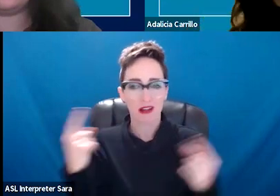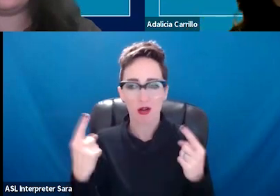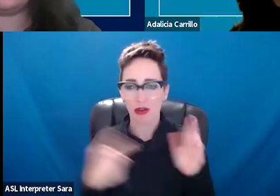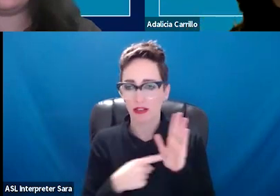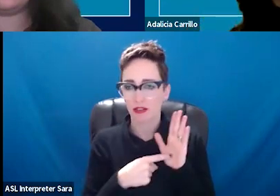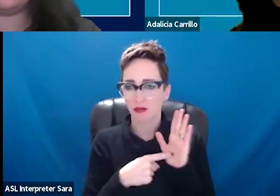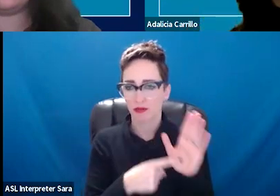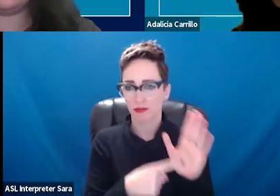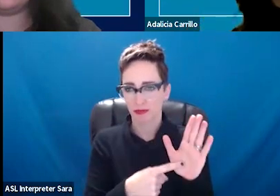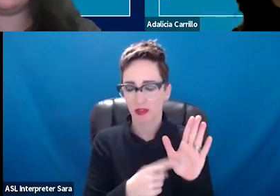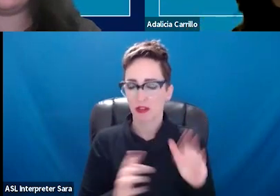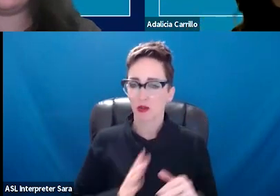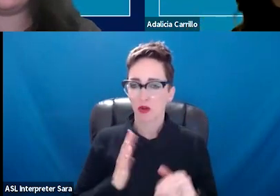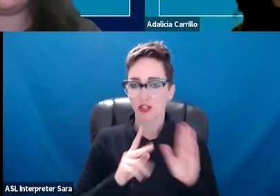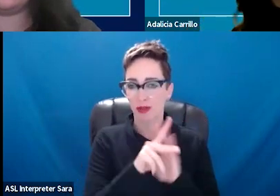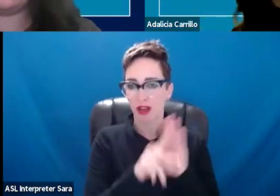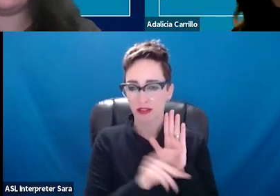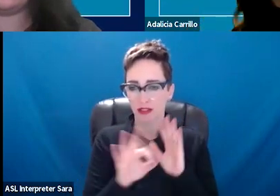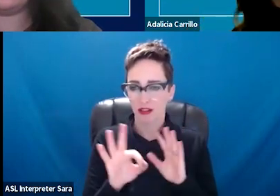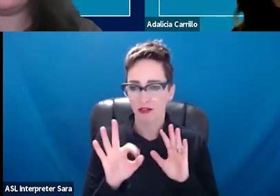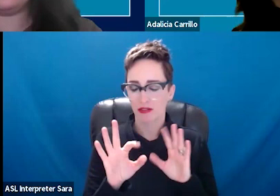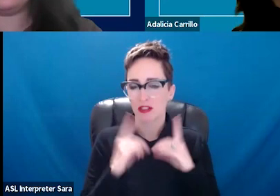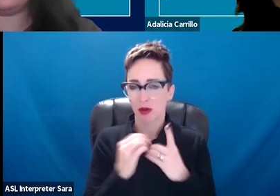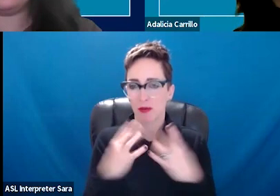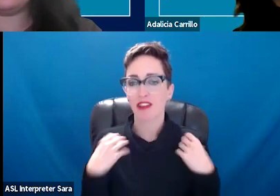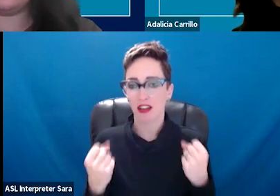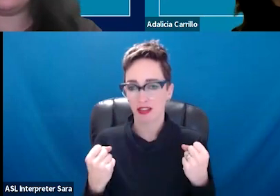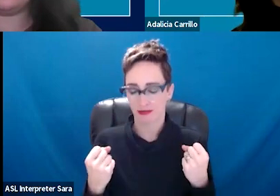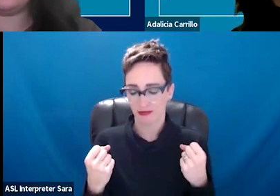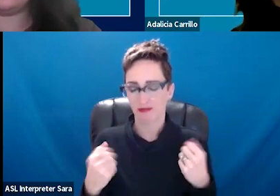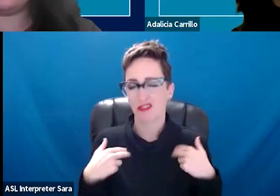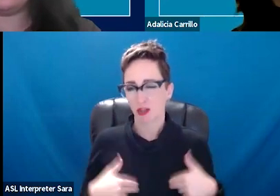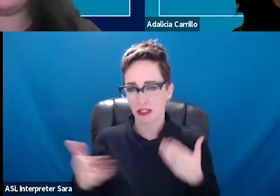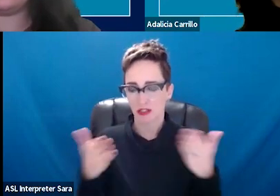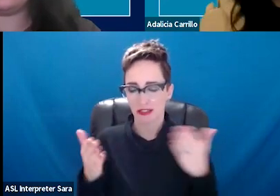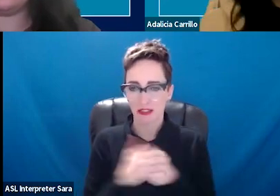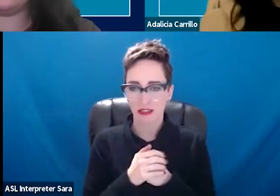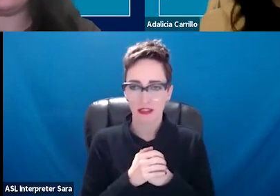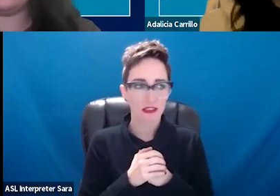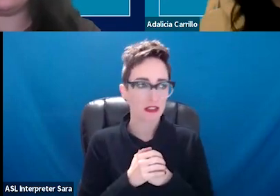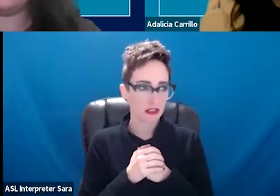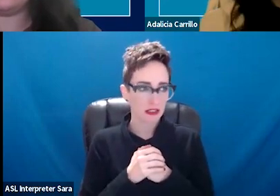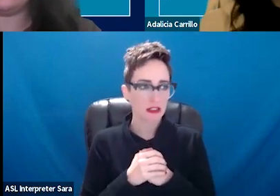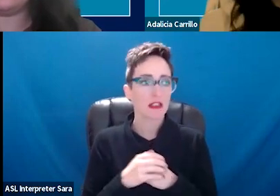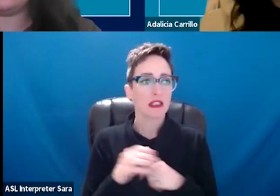the official policies of the Department of Health and Human Services. Nor does the mention of trade names, commercial practices